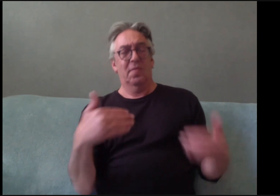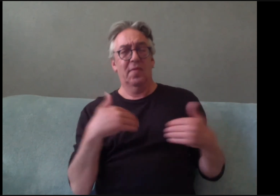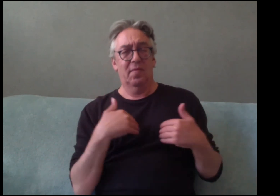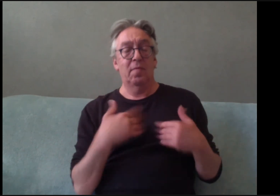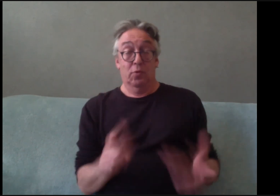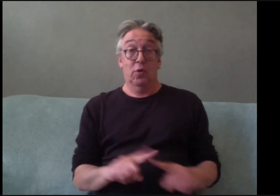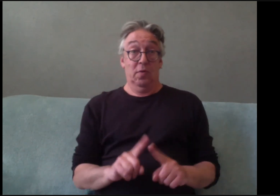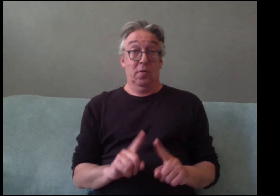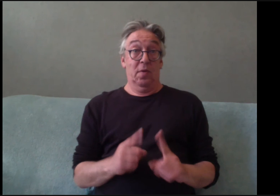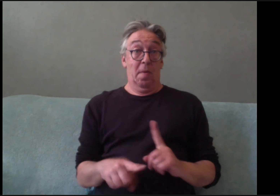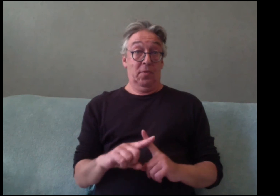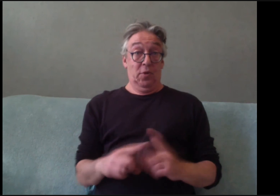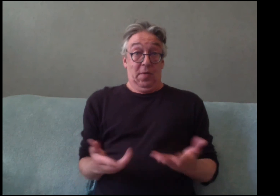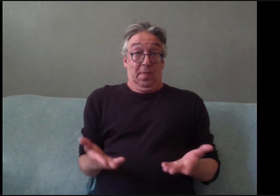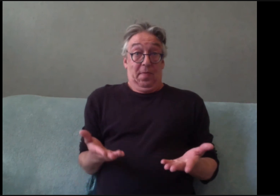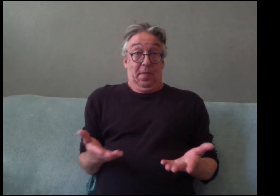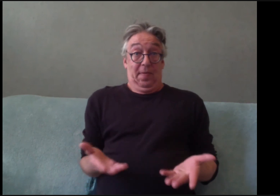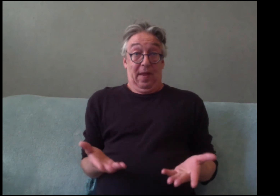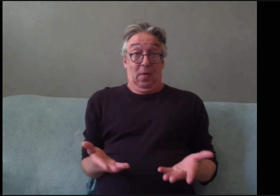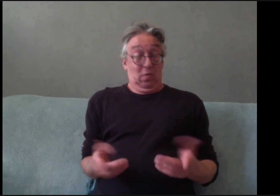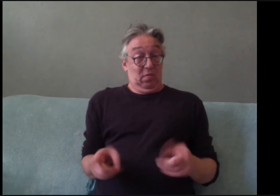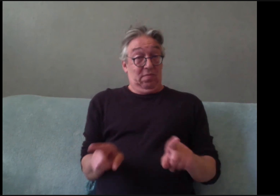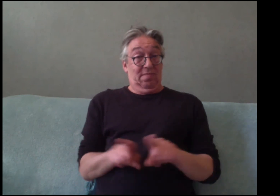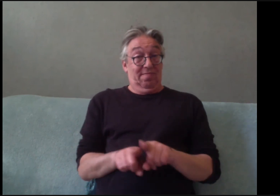at this meeting, we have, we have...